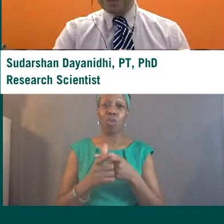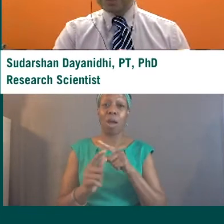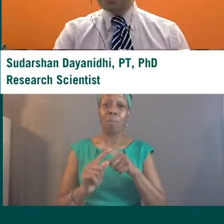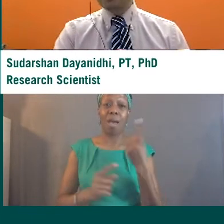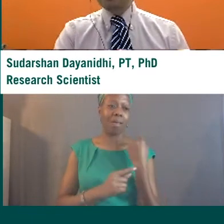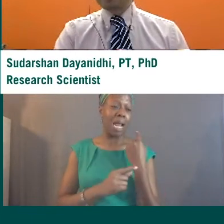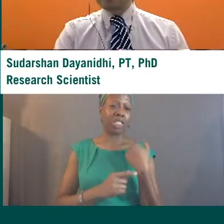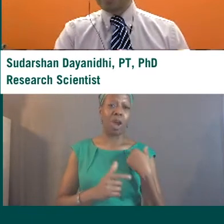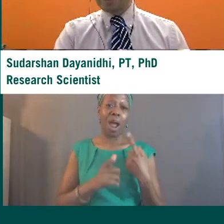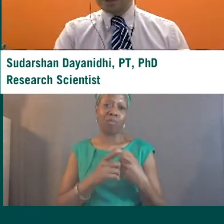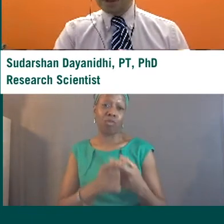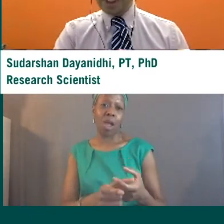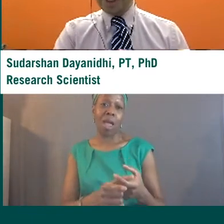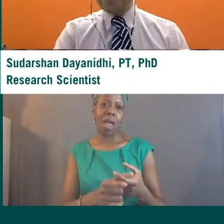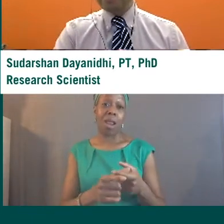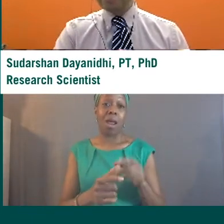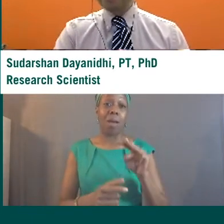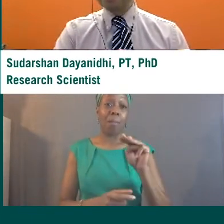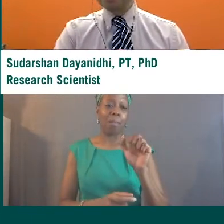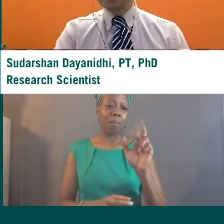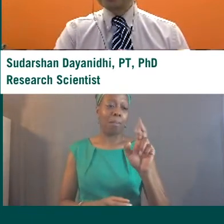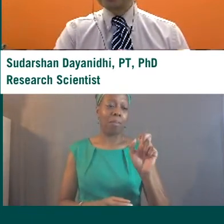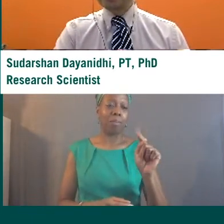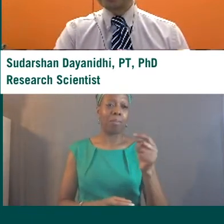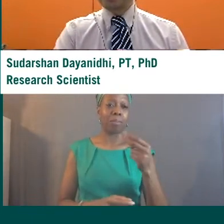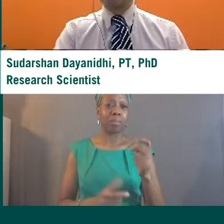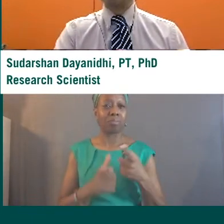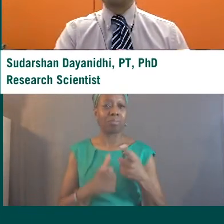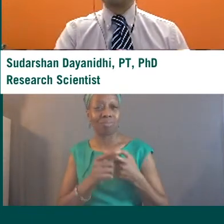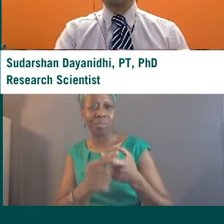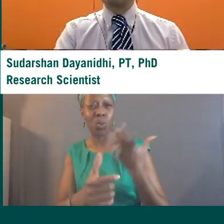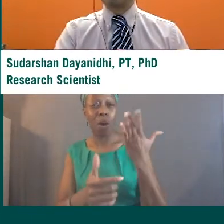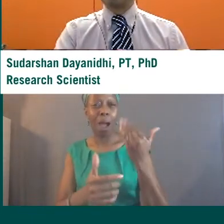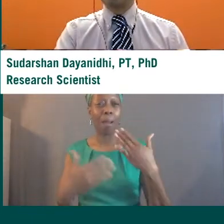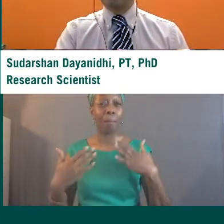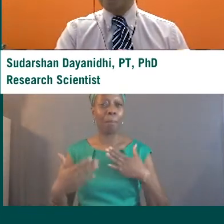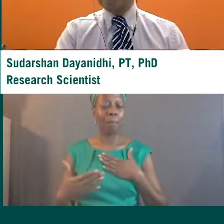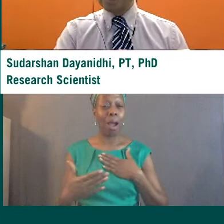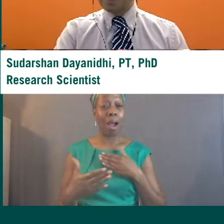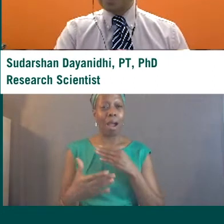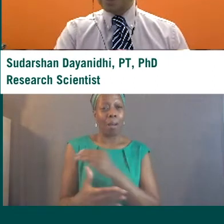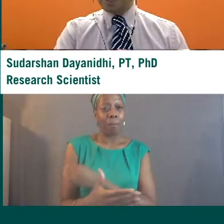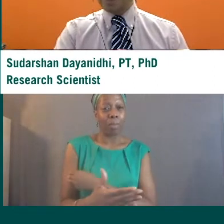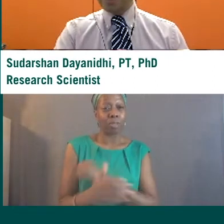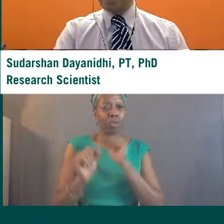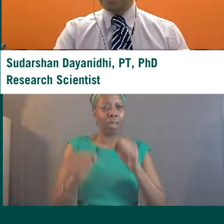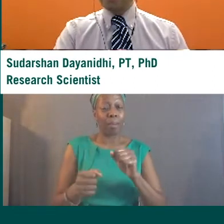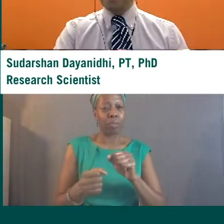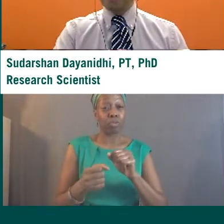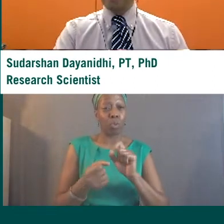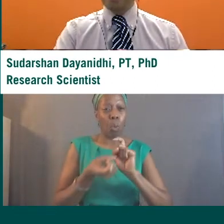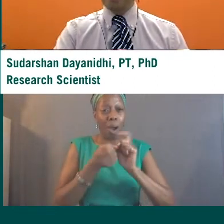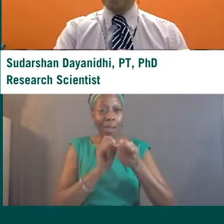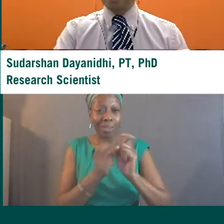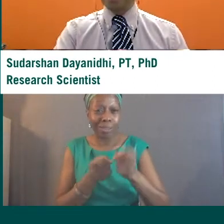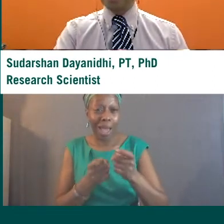That's sort of what we are trying to study here, by using this cast on our mice, create that atrophy, and then we try to understand